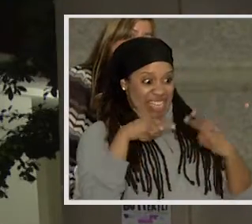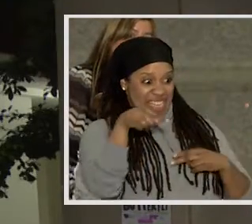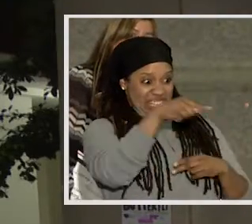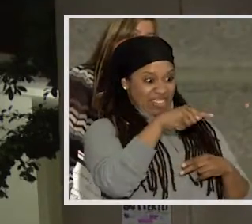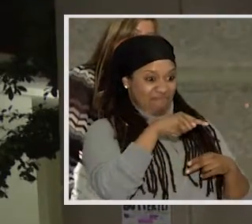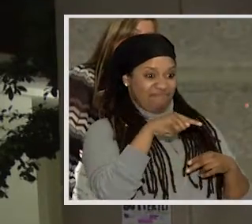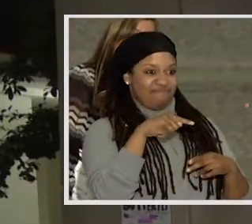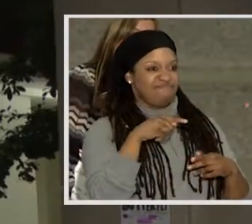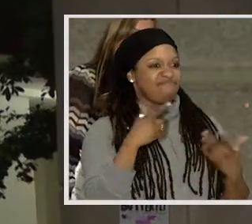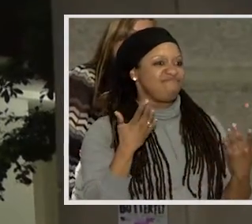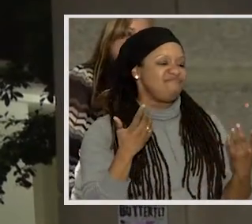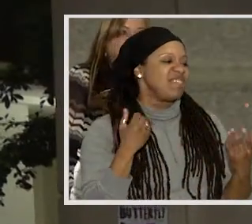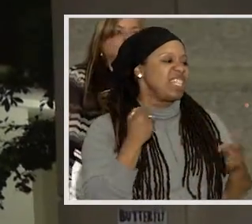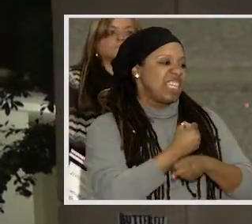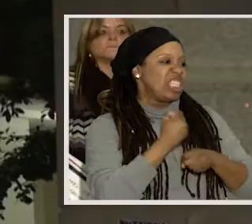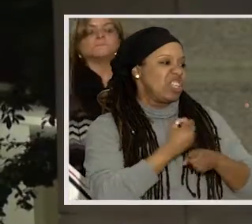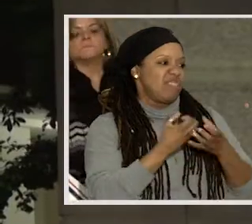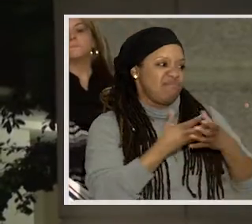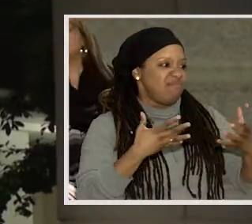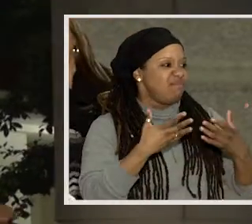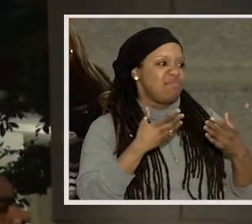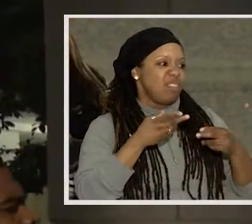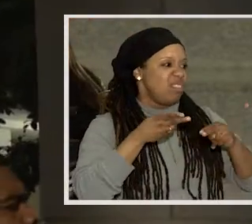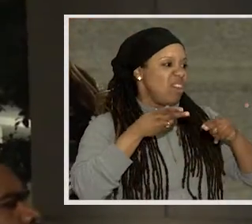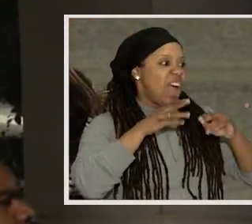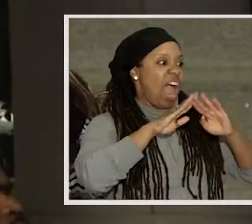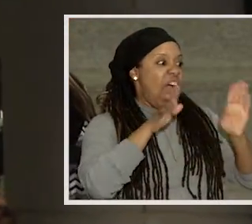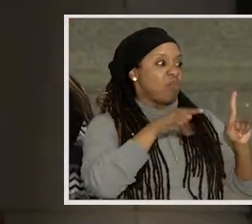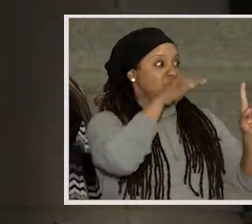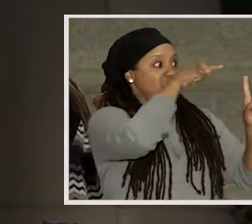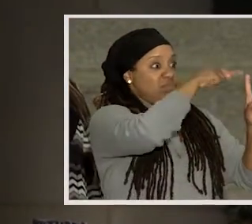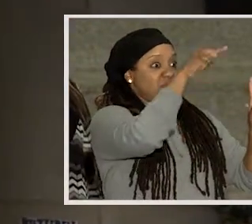THANK YOU. SO MY NAME IS JOE HERBERT AND I